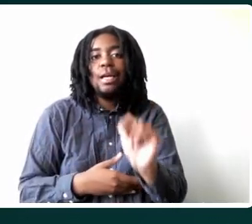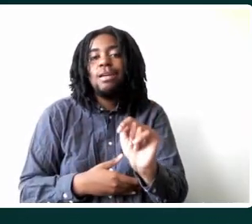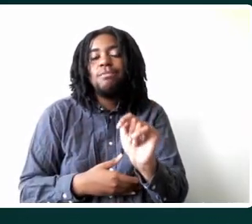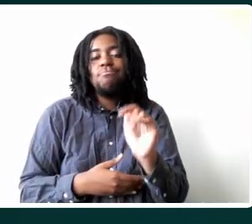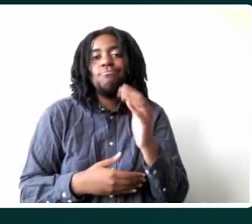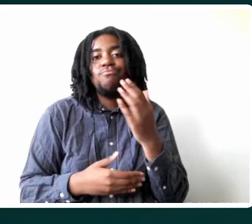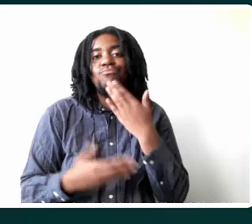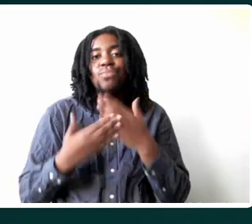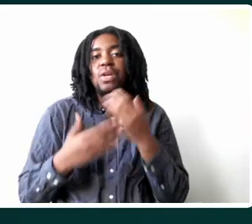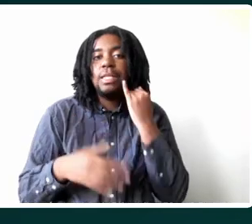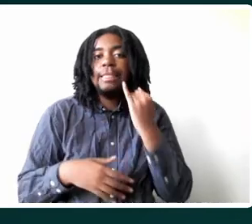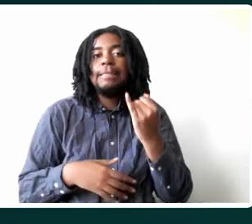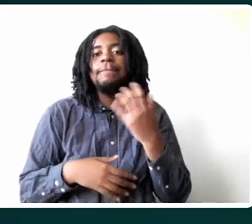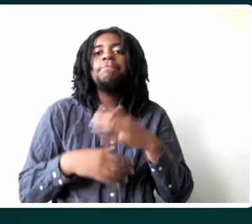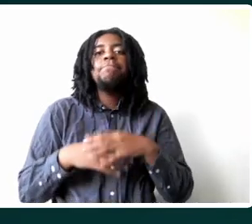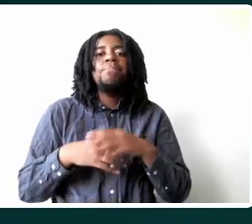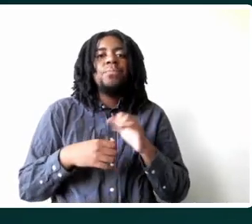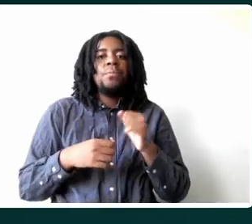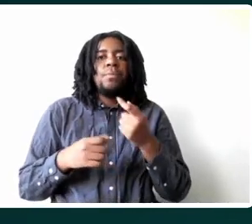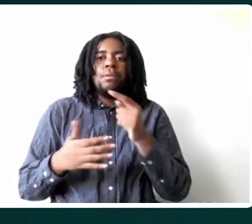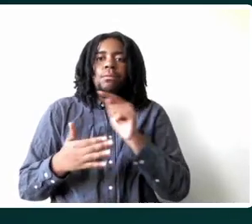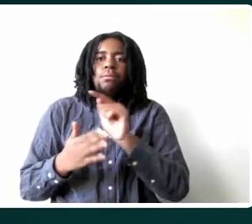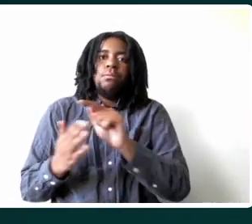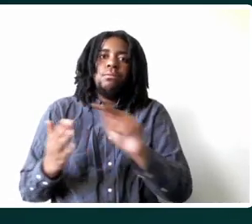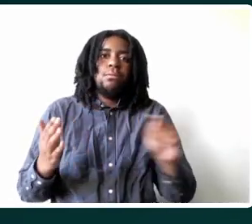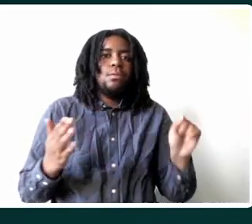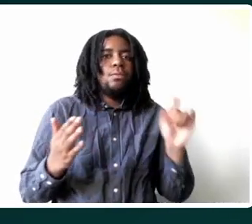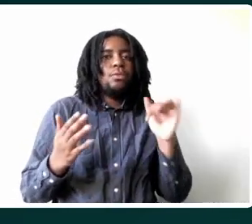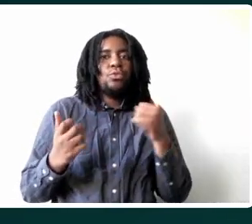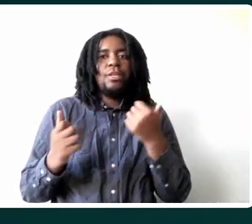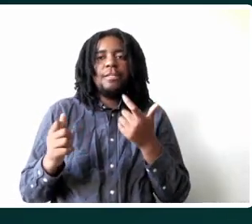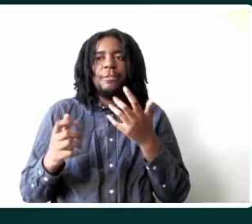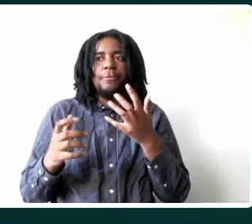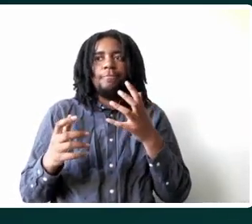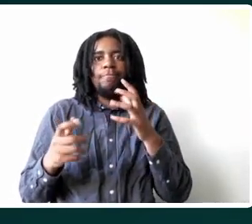that we're trying to express some of our findings from the project. We do have articles and blogs